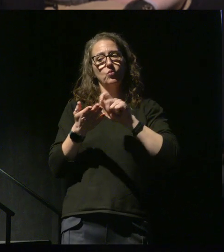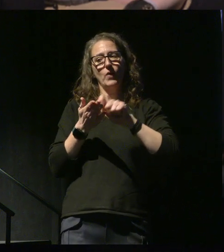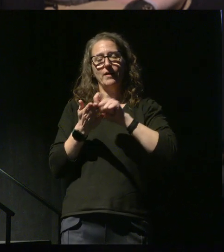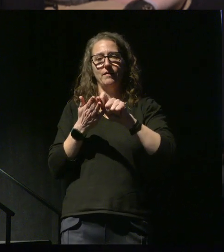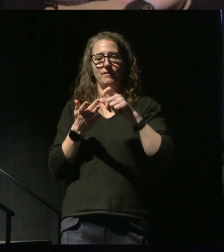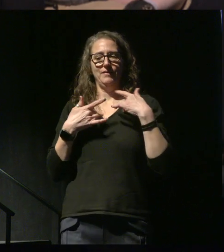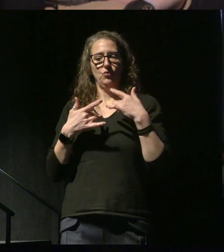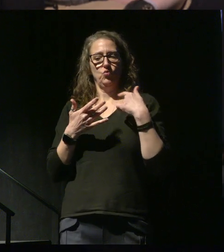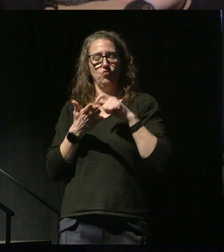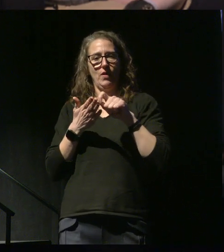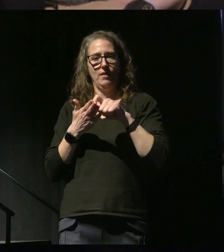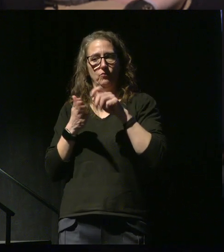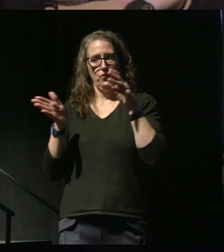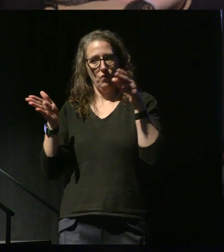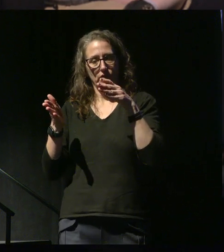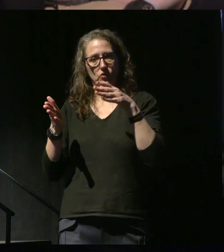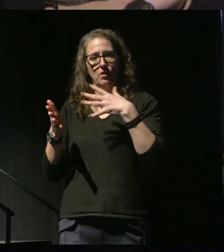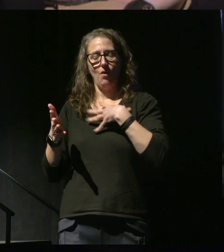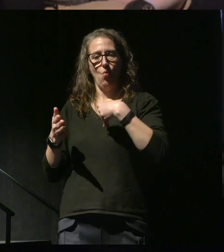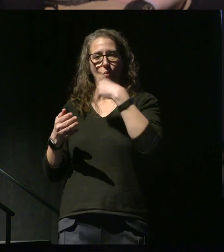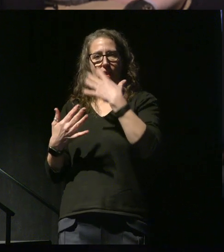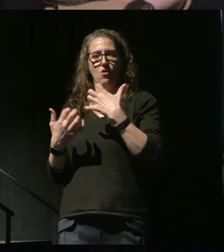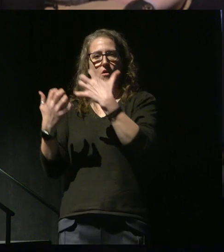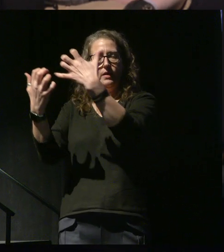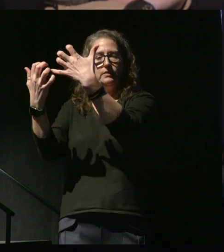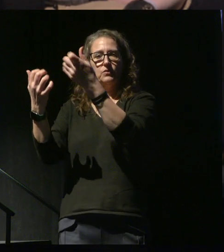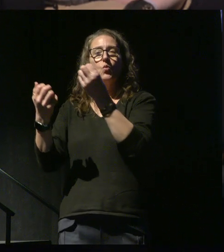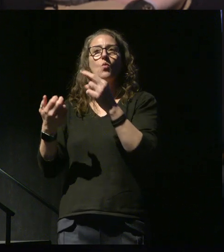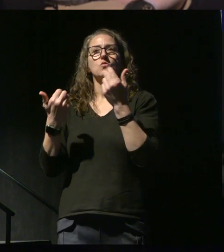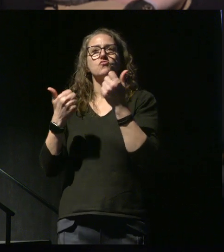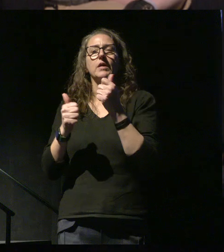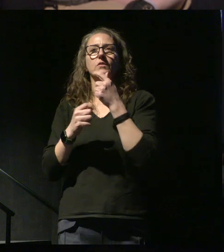Or trying to create the space and permissiveness